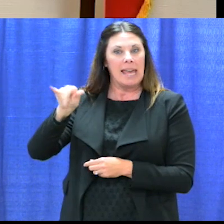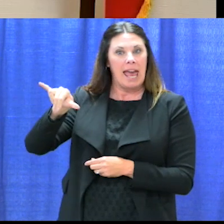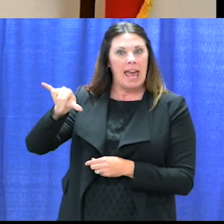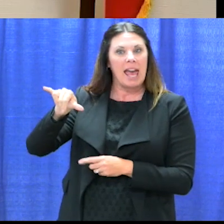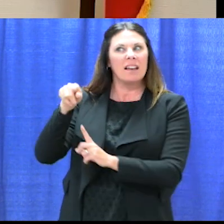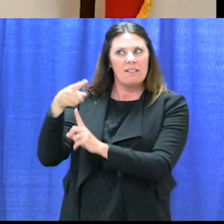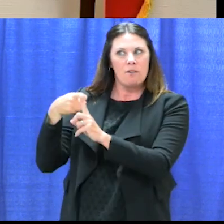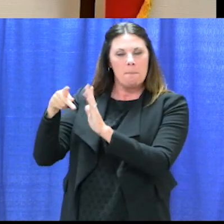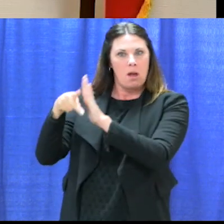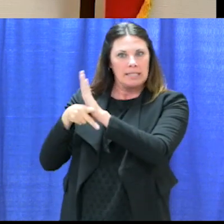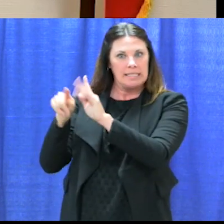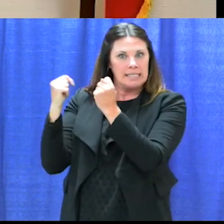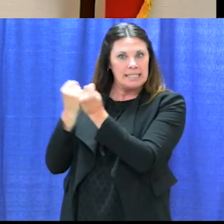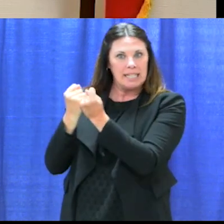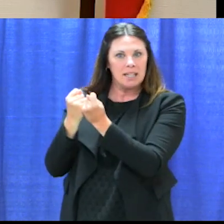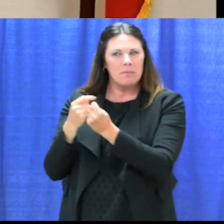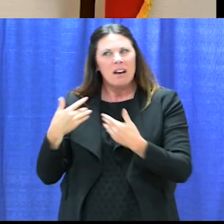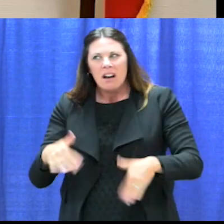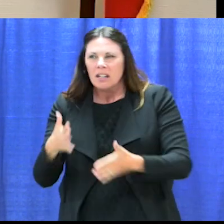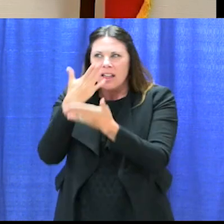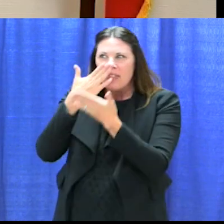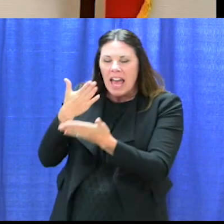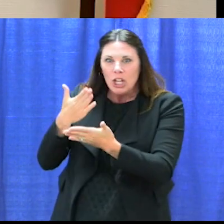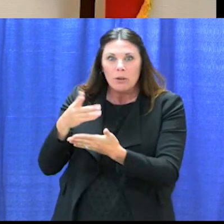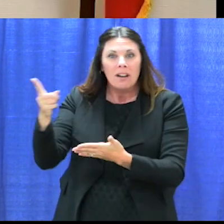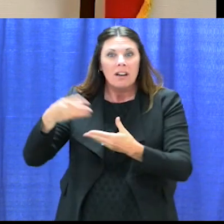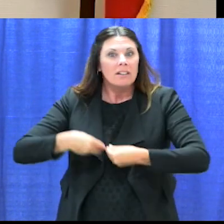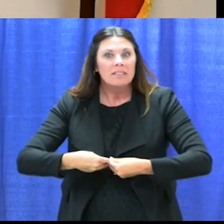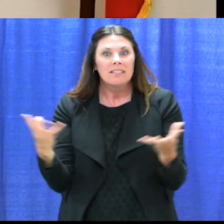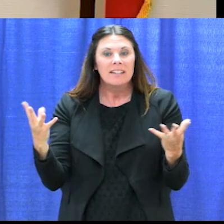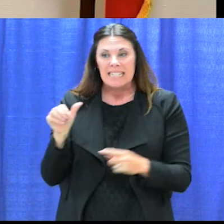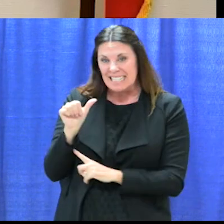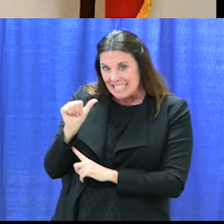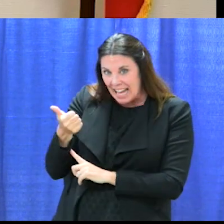We thank Amazon for the commitment of 10,000 tablet devices.